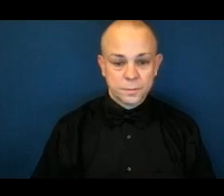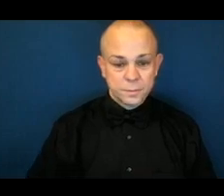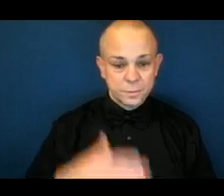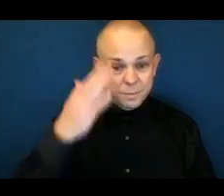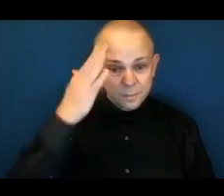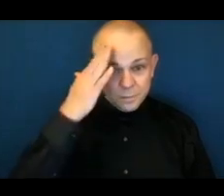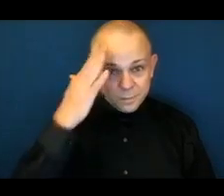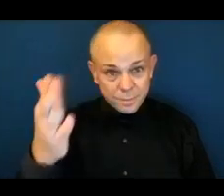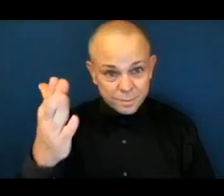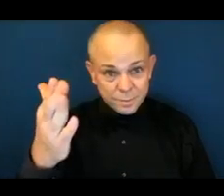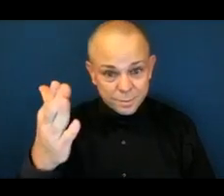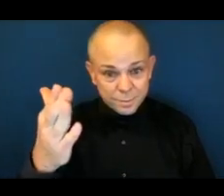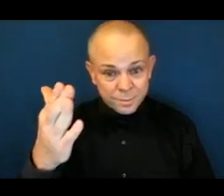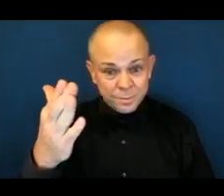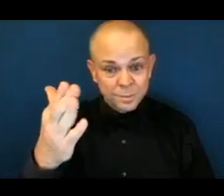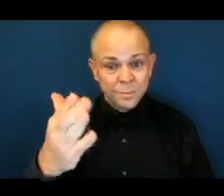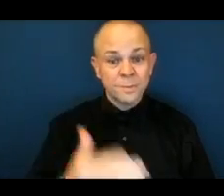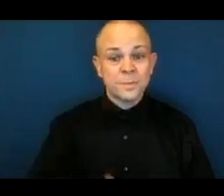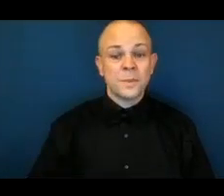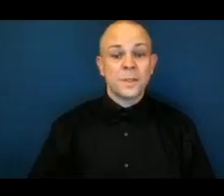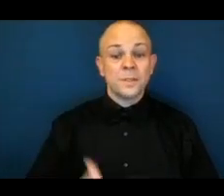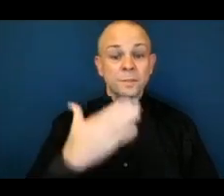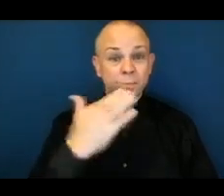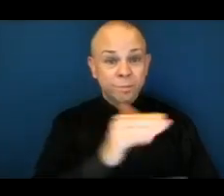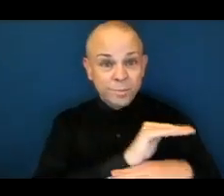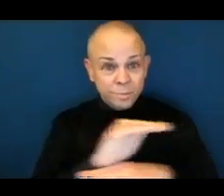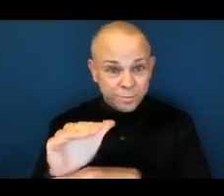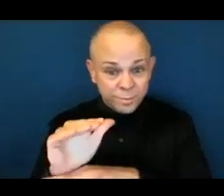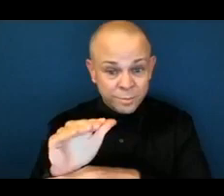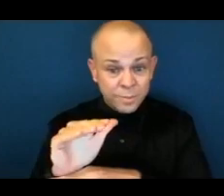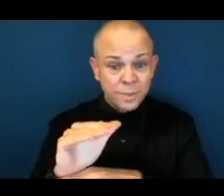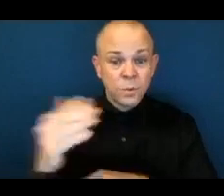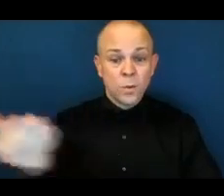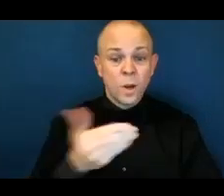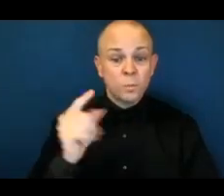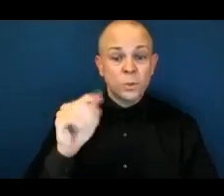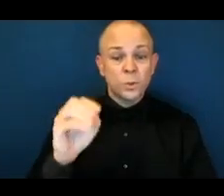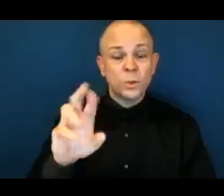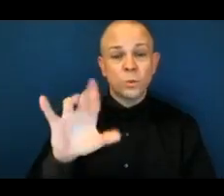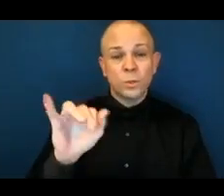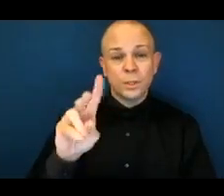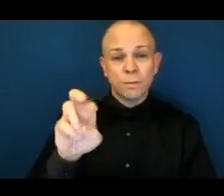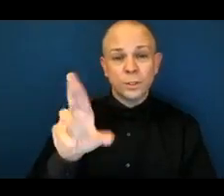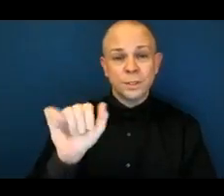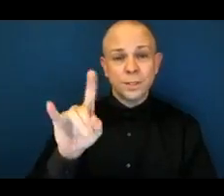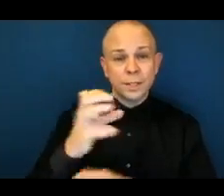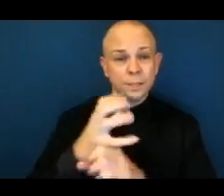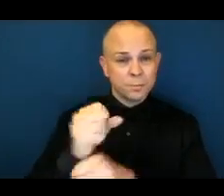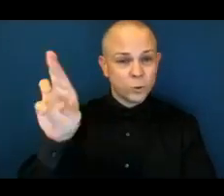Good evening welcome to the Riverside fire information update my name is Michelle Fidler I'm a public